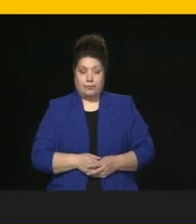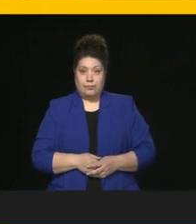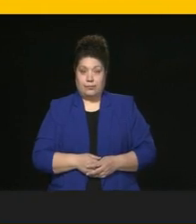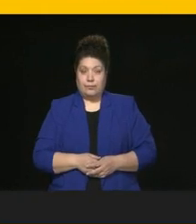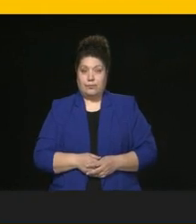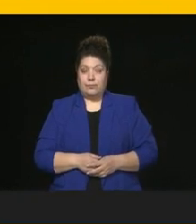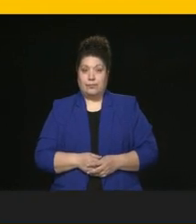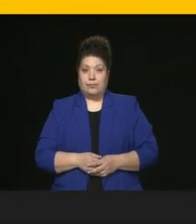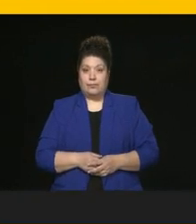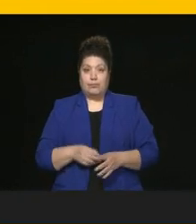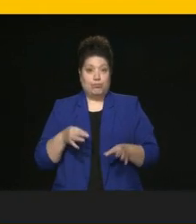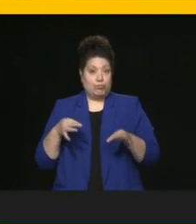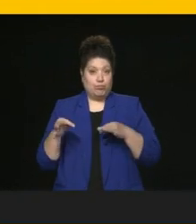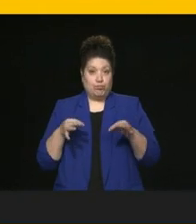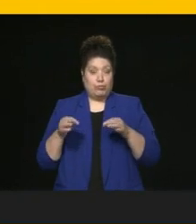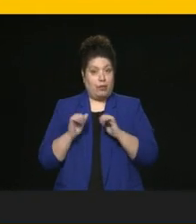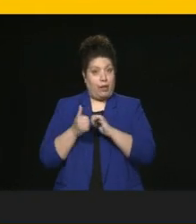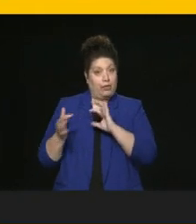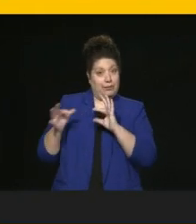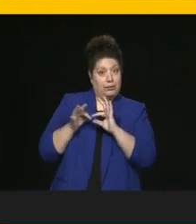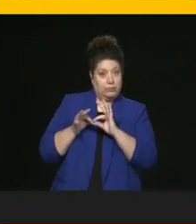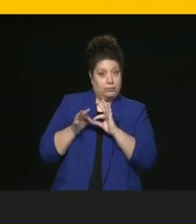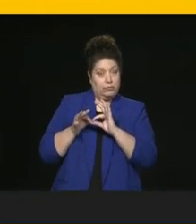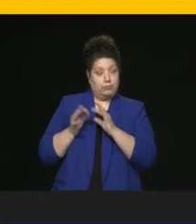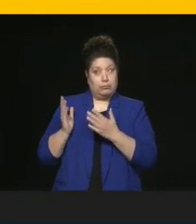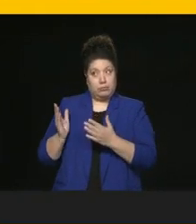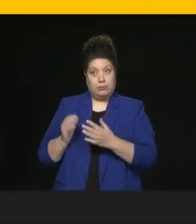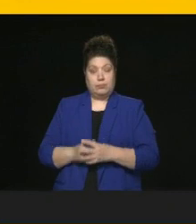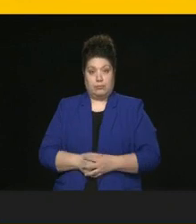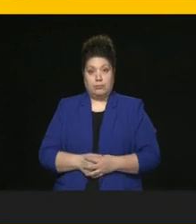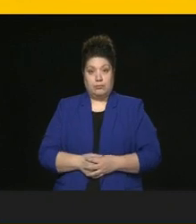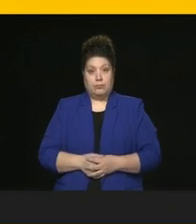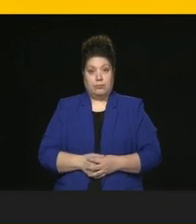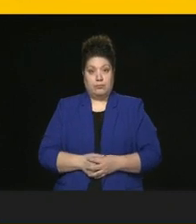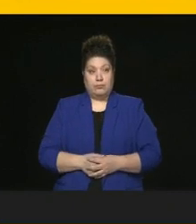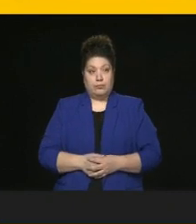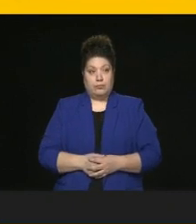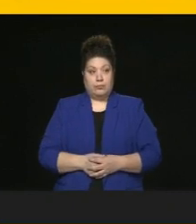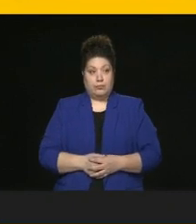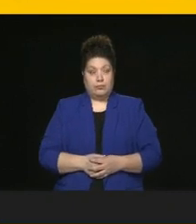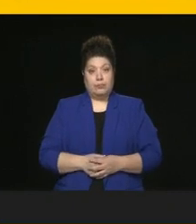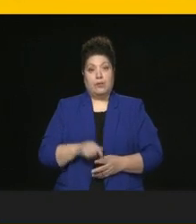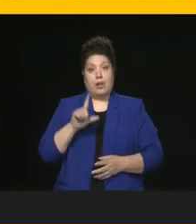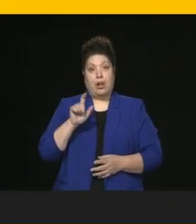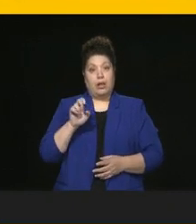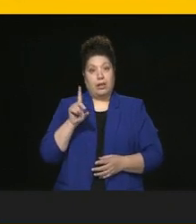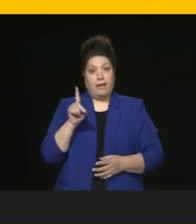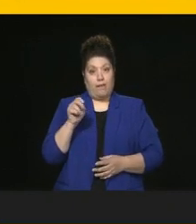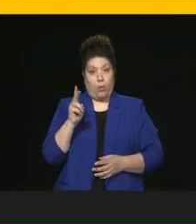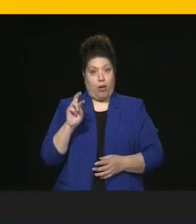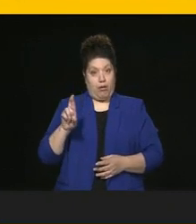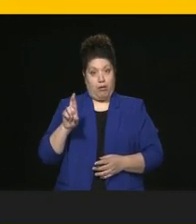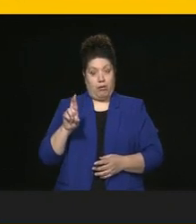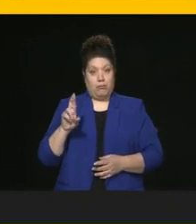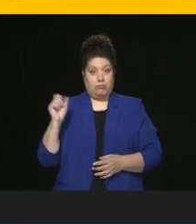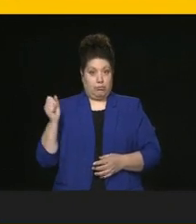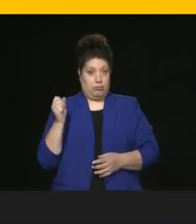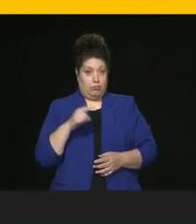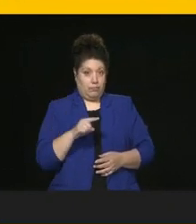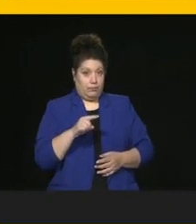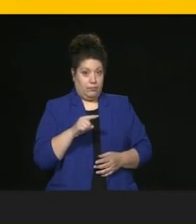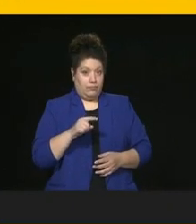HAVE A QUESTION.